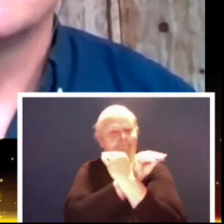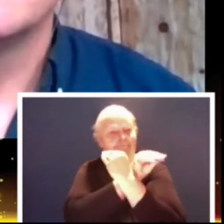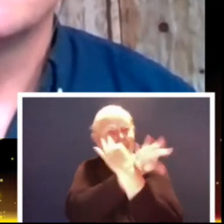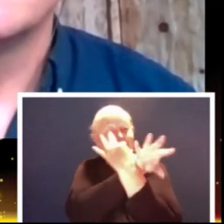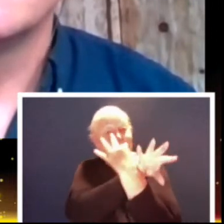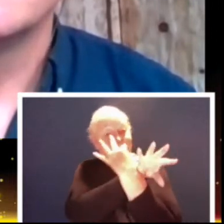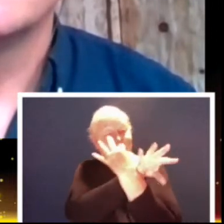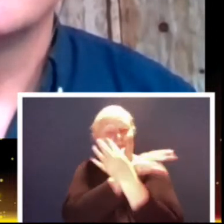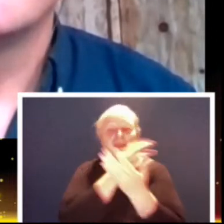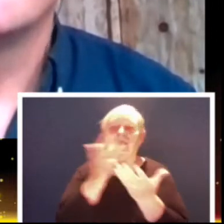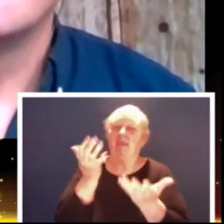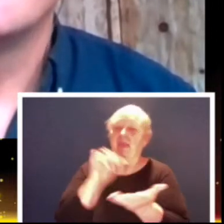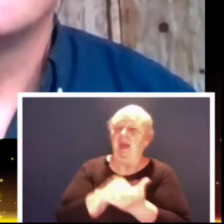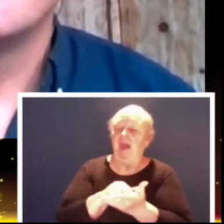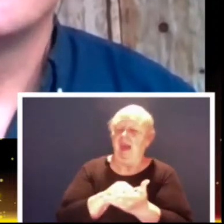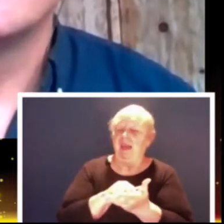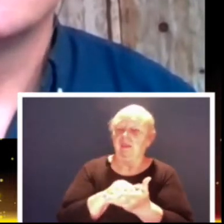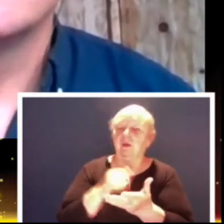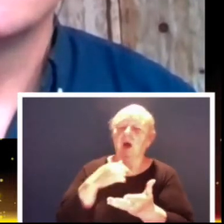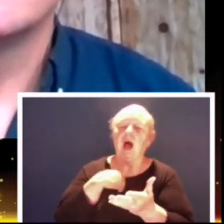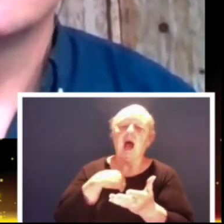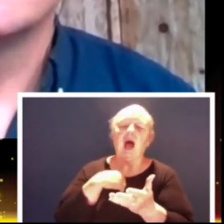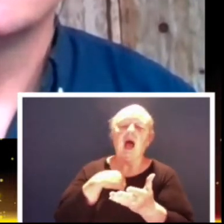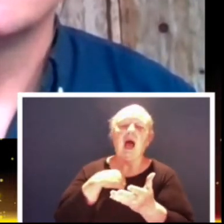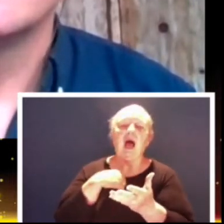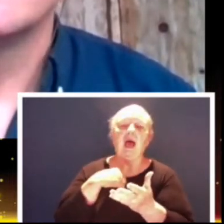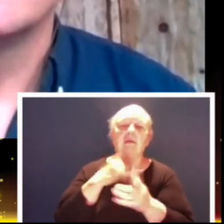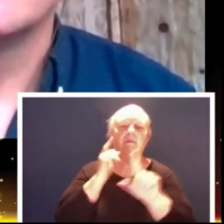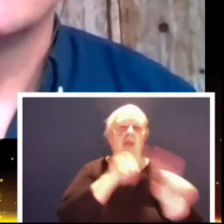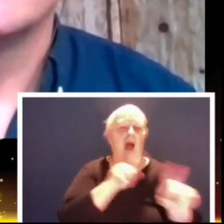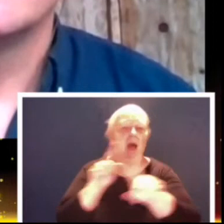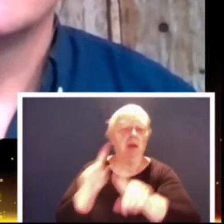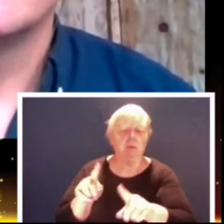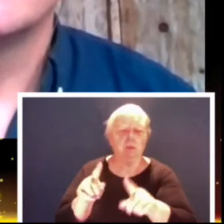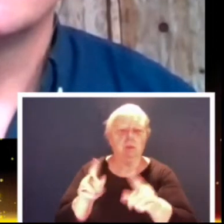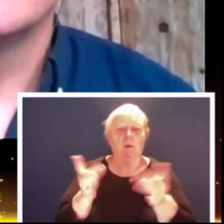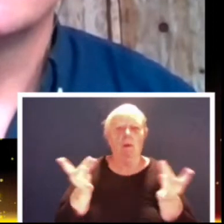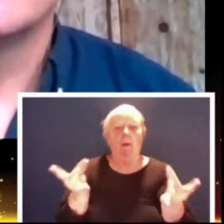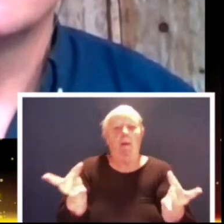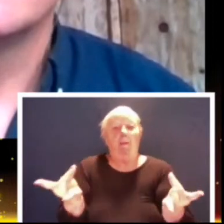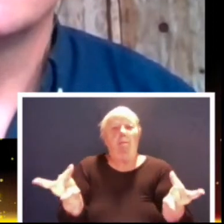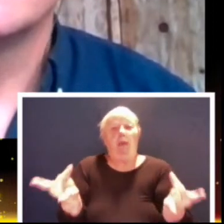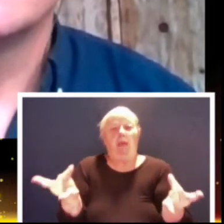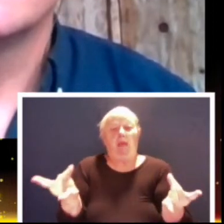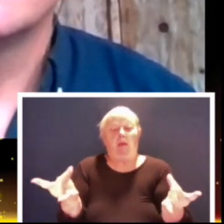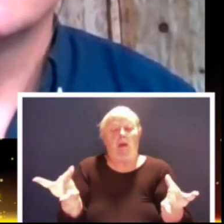I just, you know, a lot of meditation retreats moved online, which is like, how do you do that and be online?